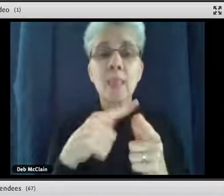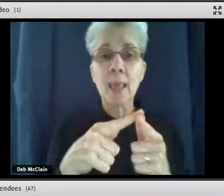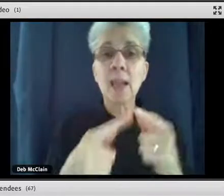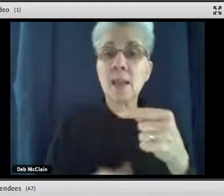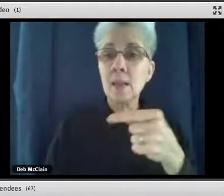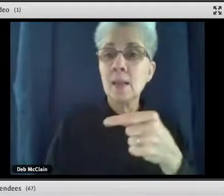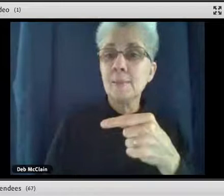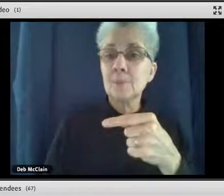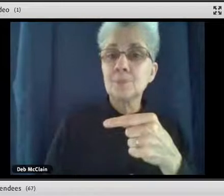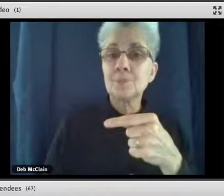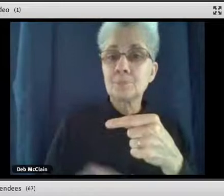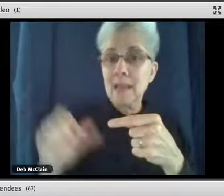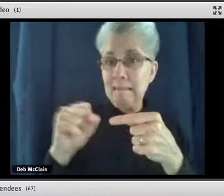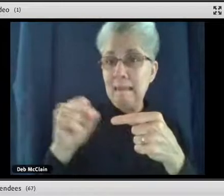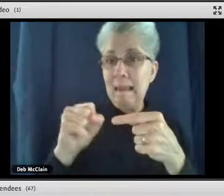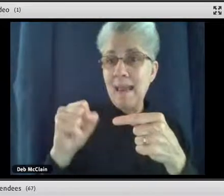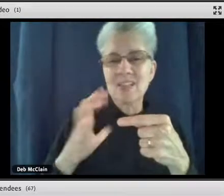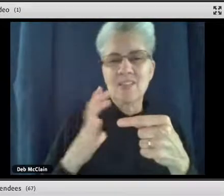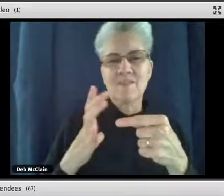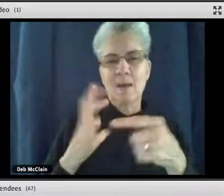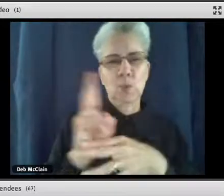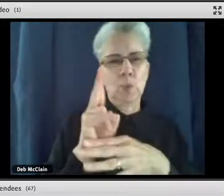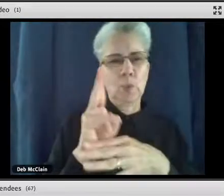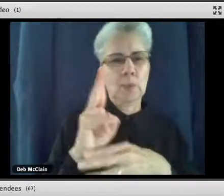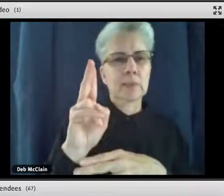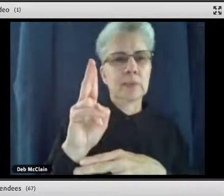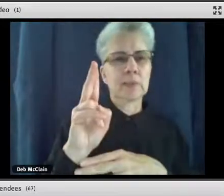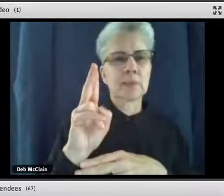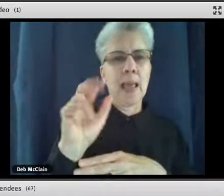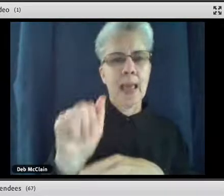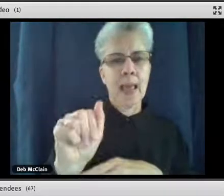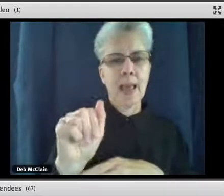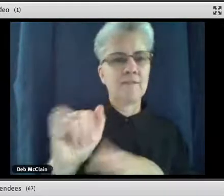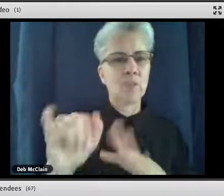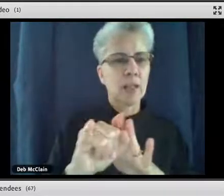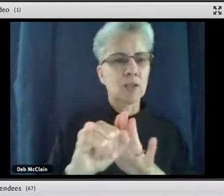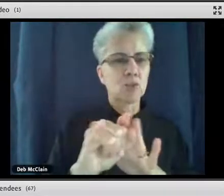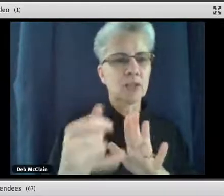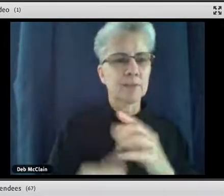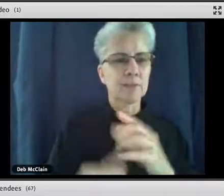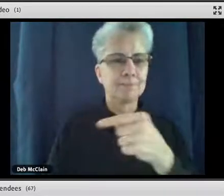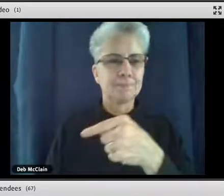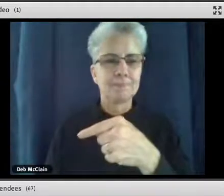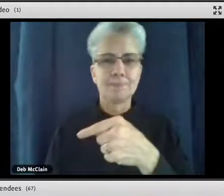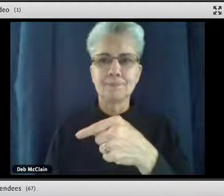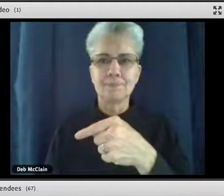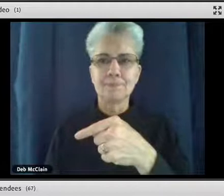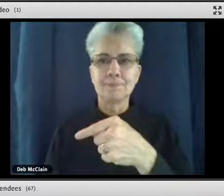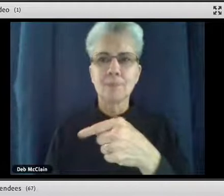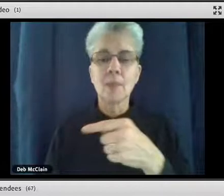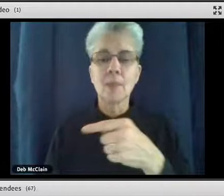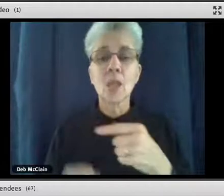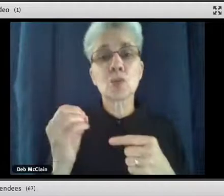or portraits or whatever, then, yeah, it's fine just to use "a" for illustrations.